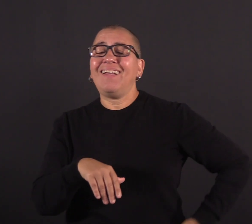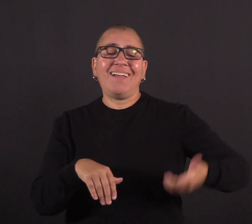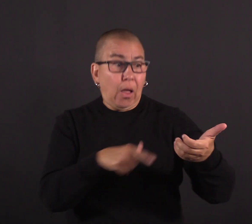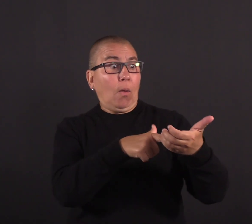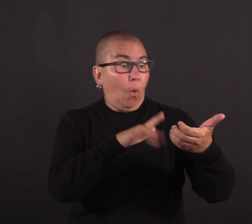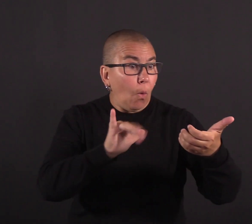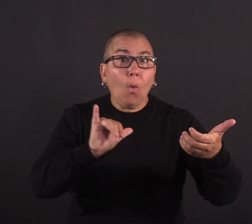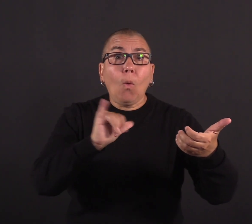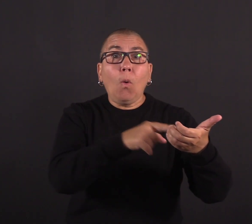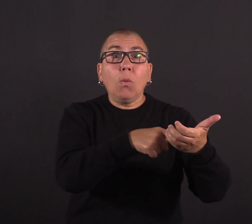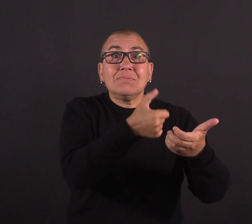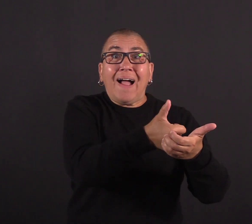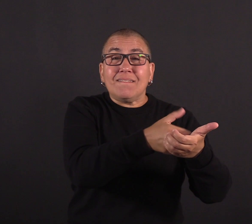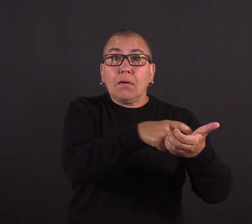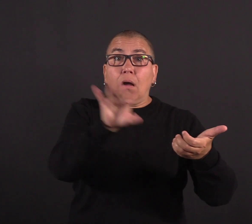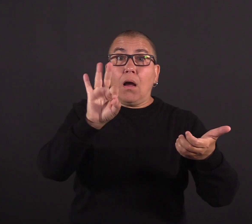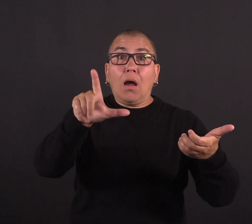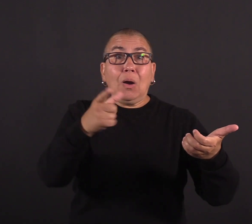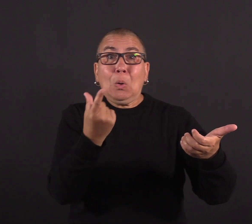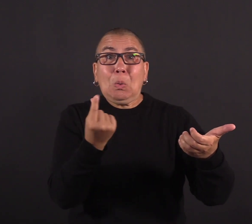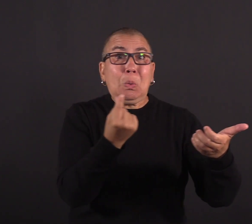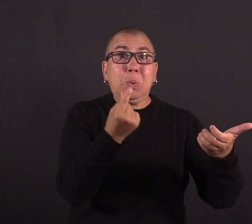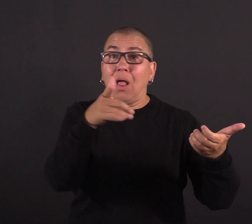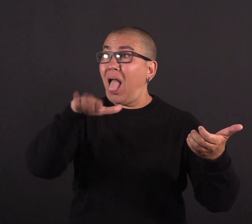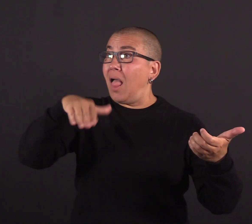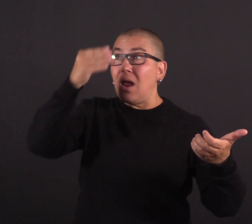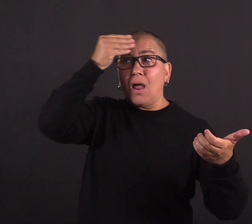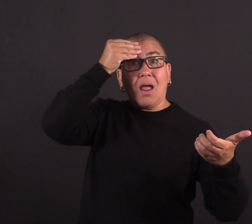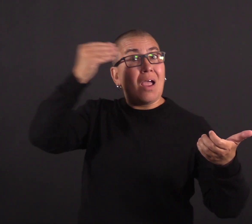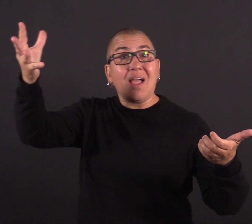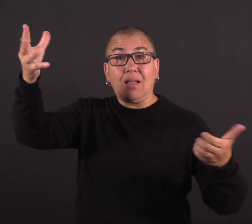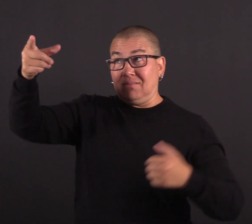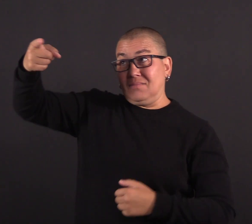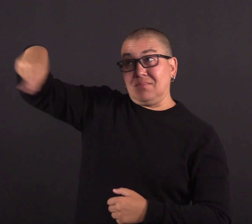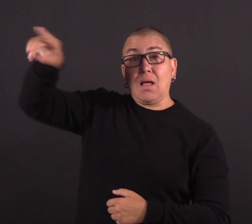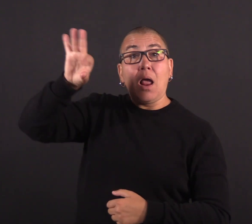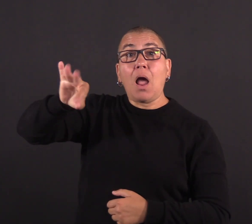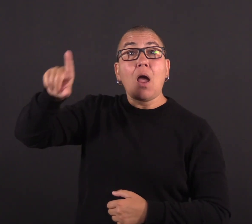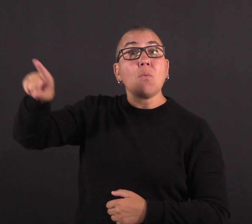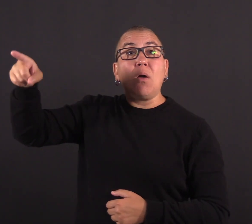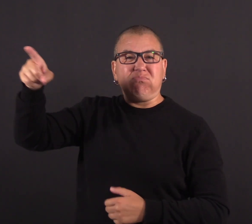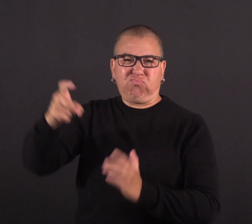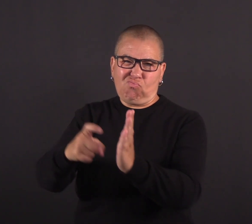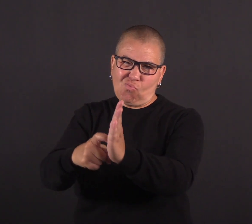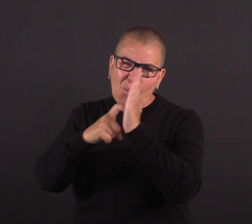the dispatcher know it was an accident, the 9-1-1 call center is required to either call or text you